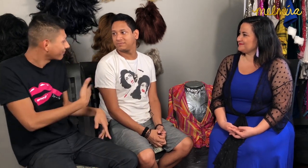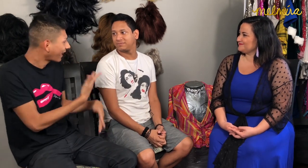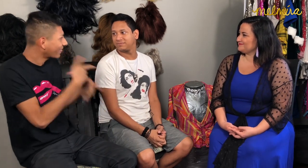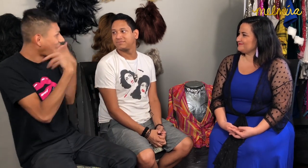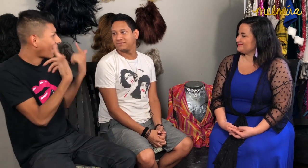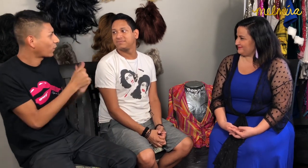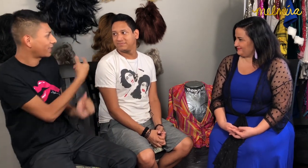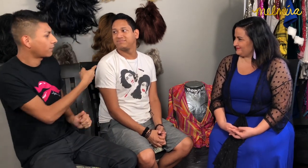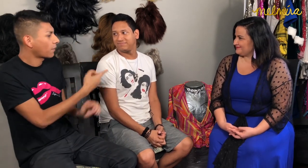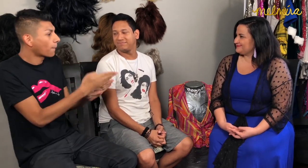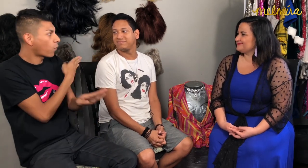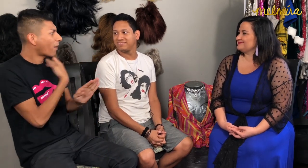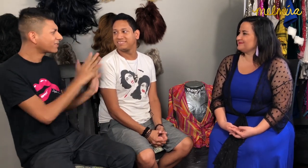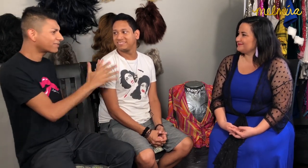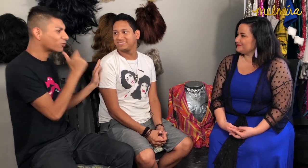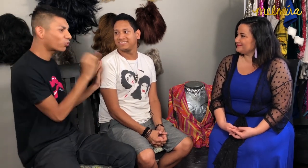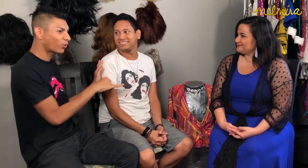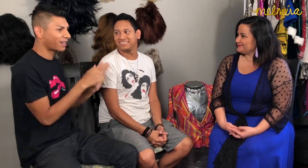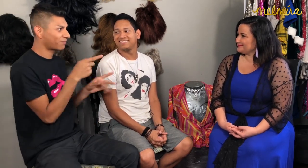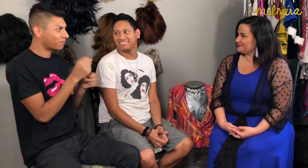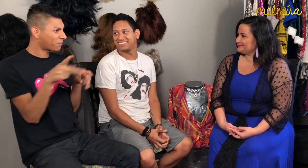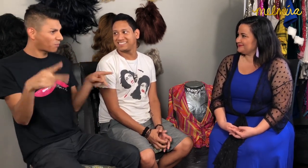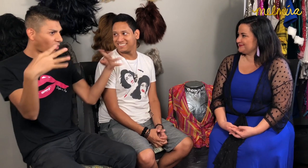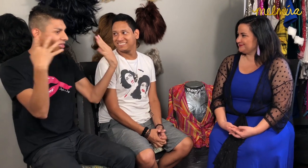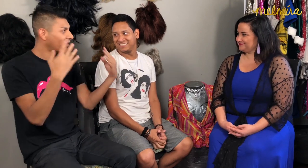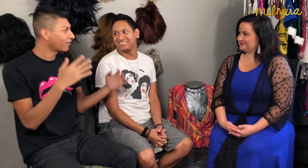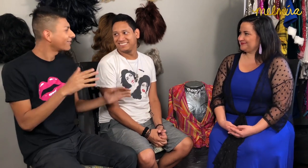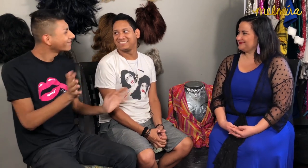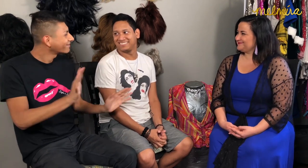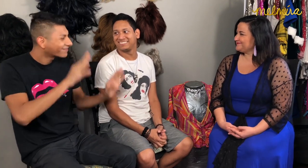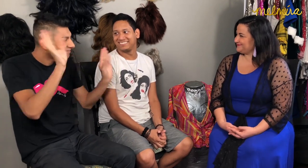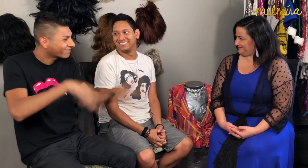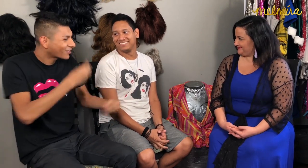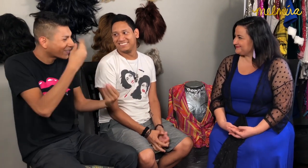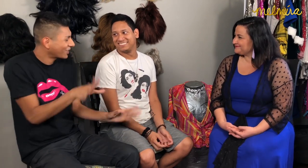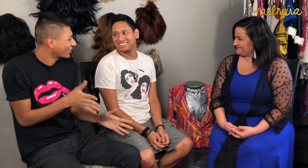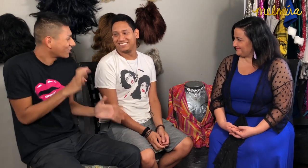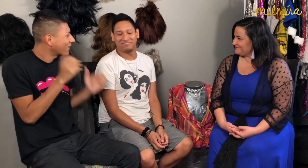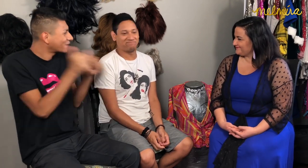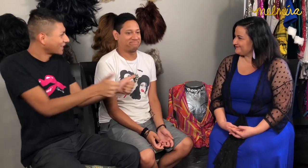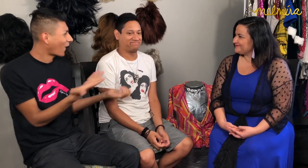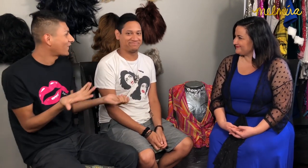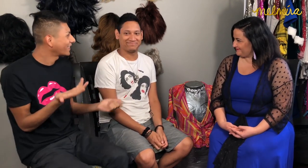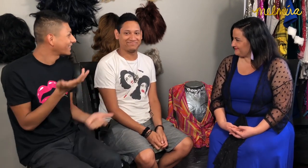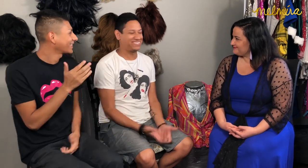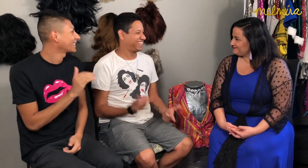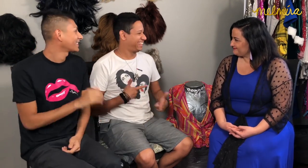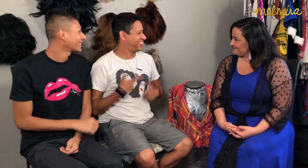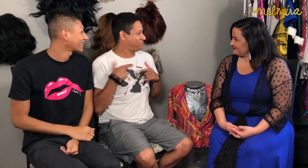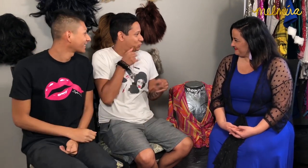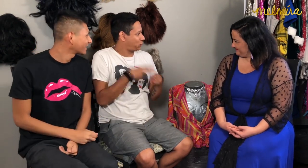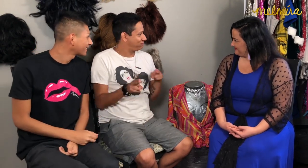wouldn't mind and I'd laugh with him, instead of being like, don't do that here or people would look at us. No, you shouldn't care- be yourself.